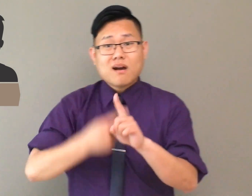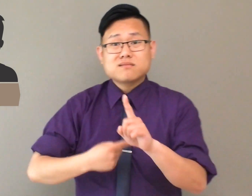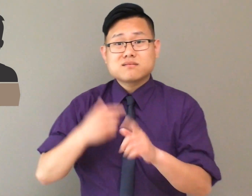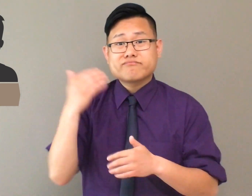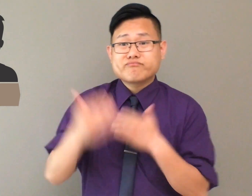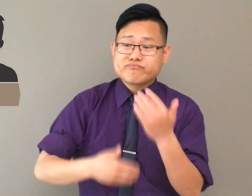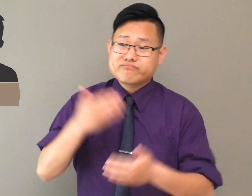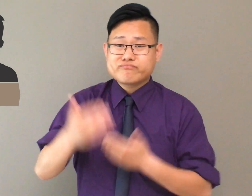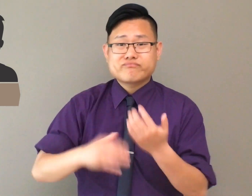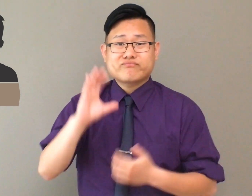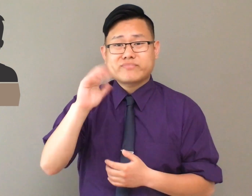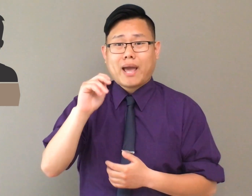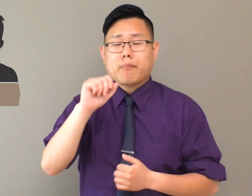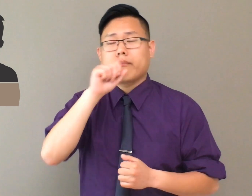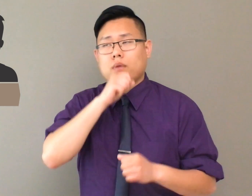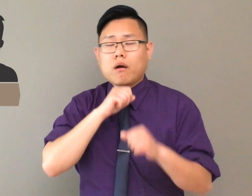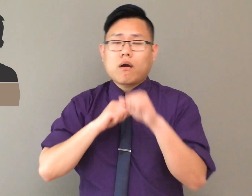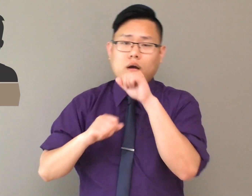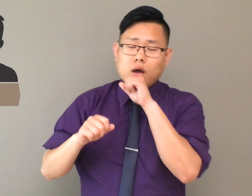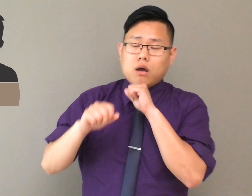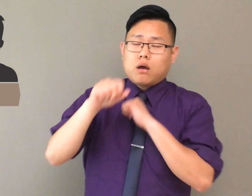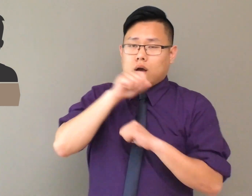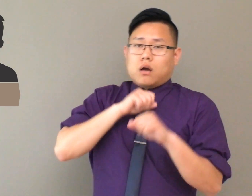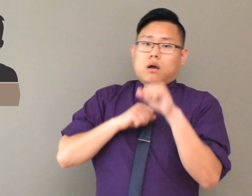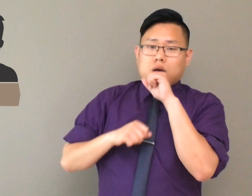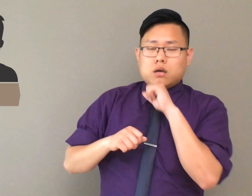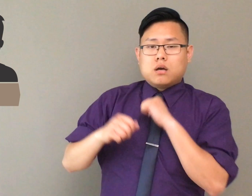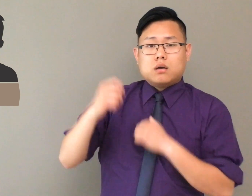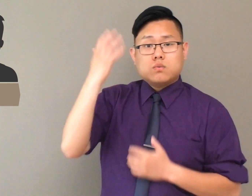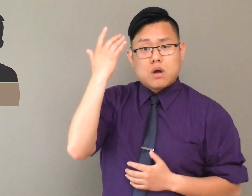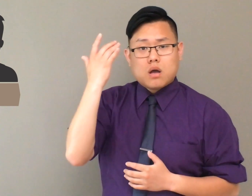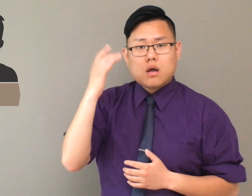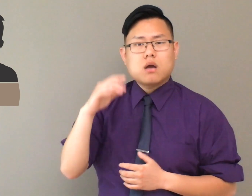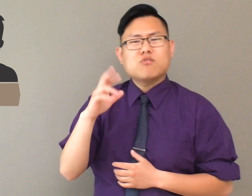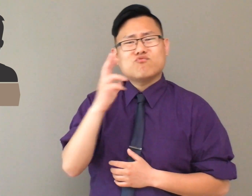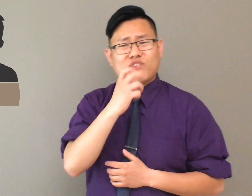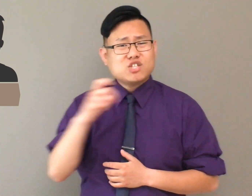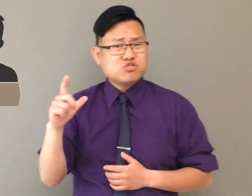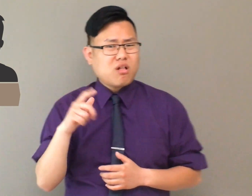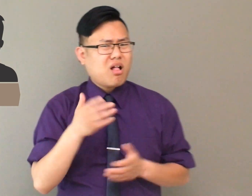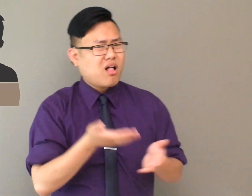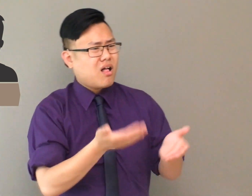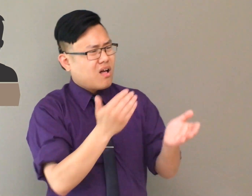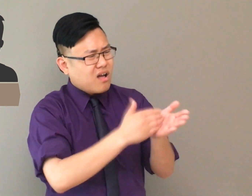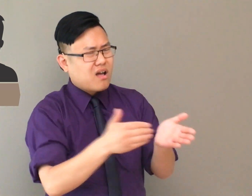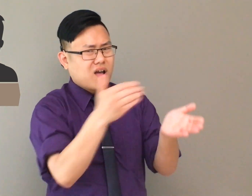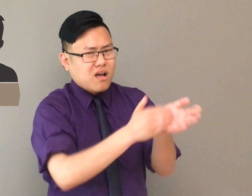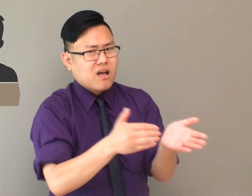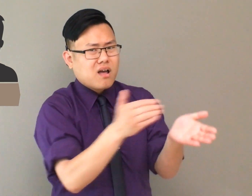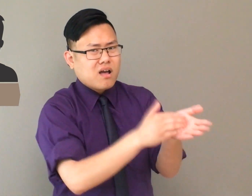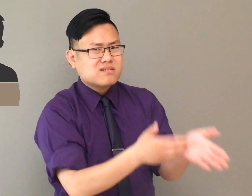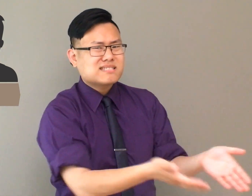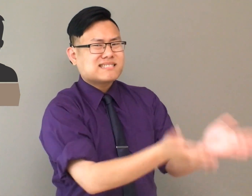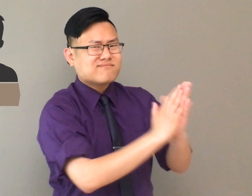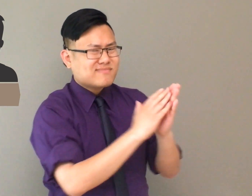was his entire life. The situation only worsened, as Rachel wasn’t satisfied with Cam’s income, demanding thousands